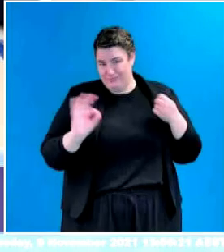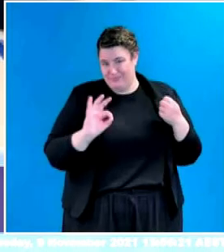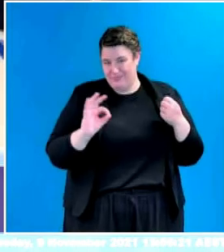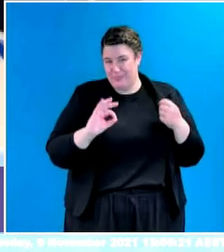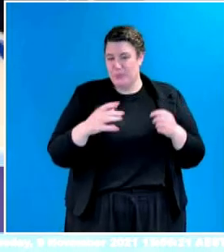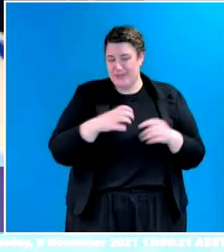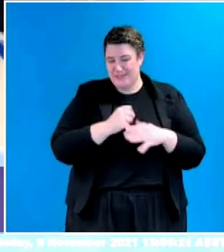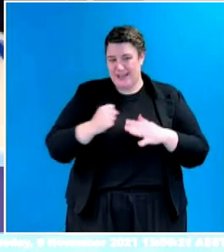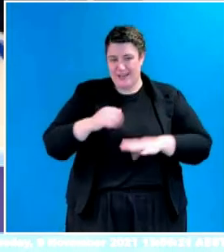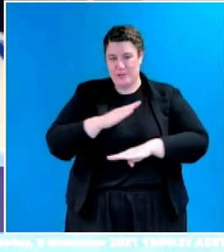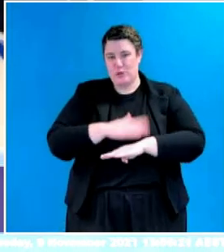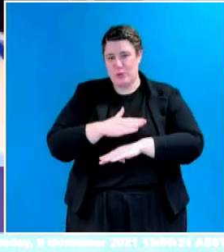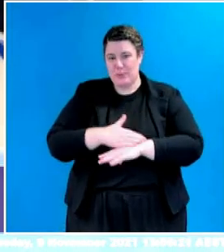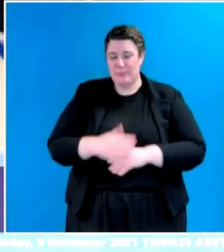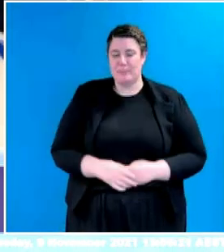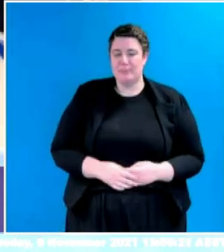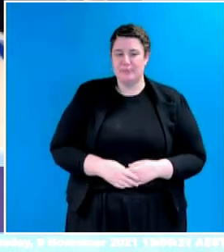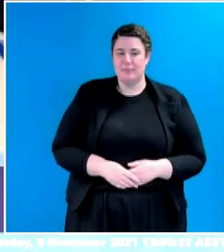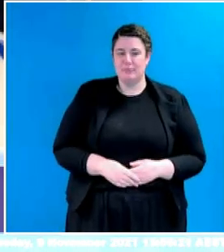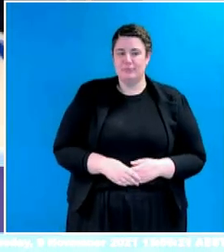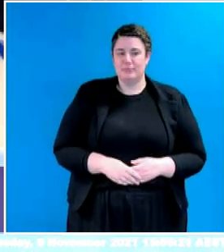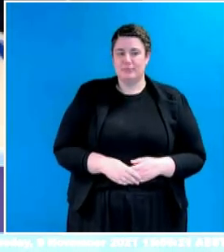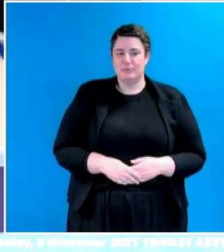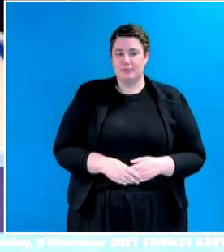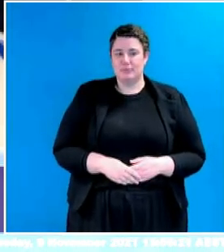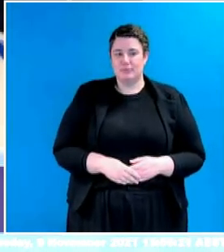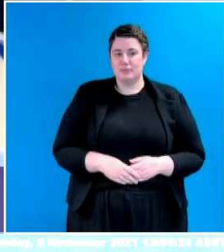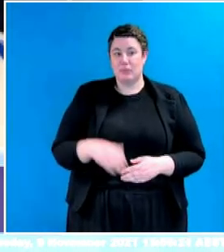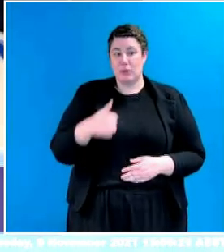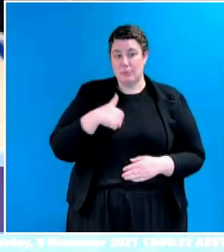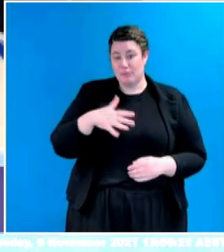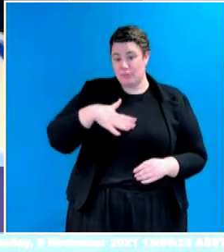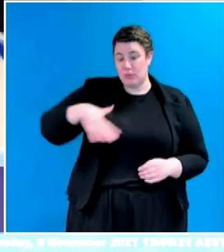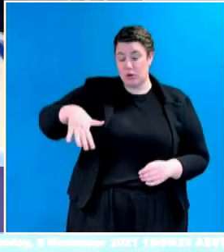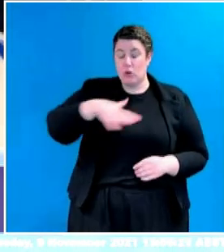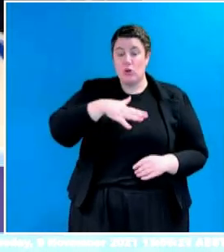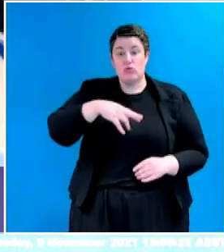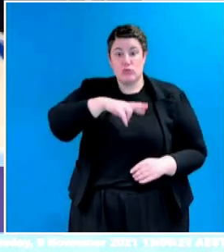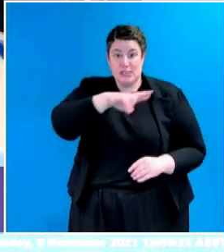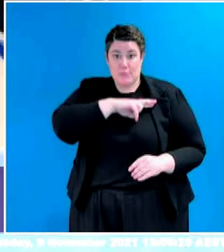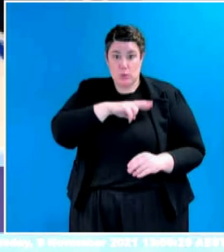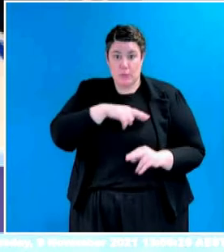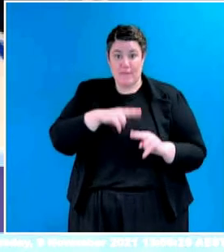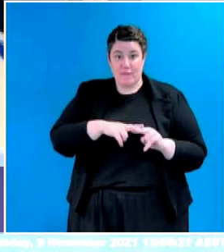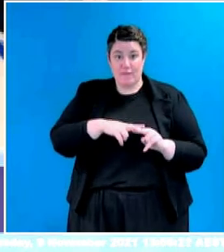However, most relevantly, my division is responsible for domestic human rights